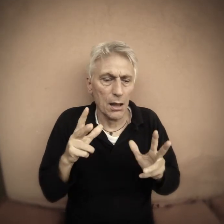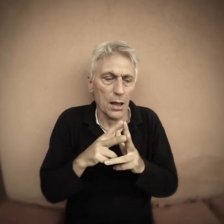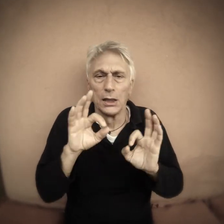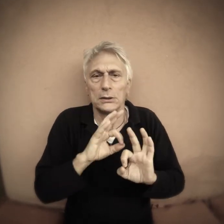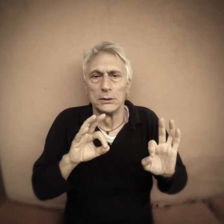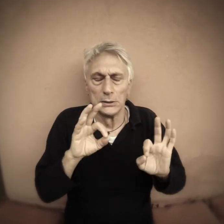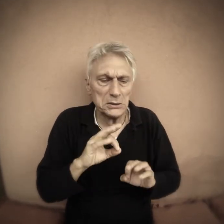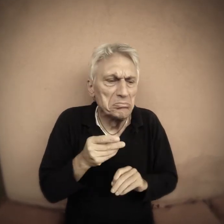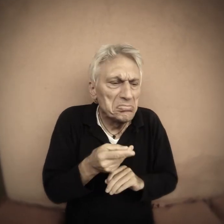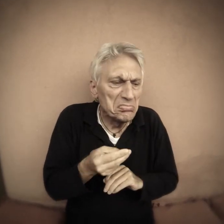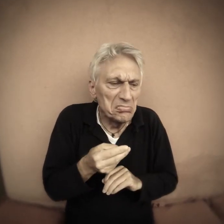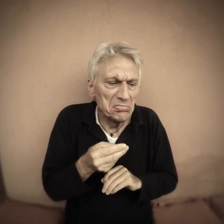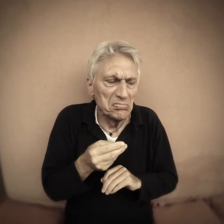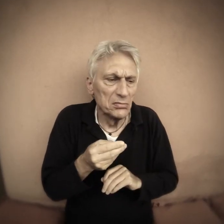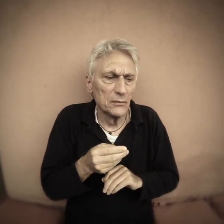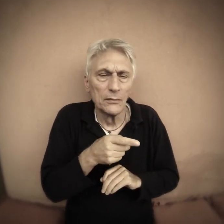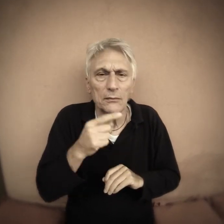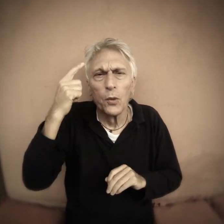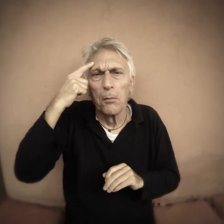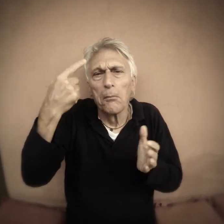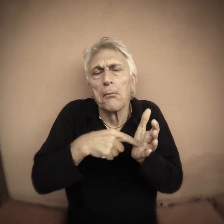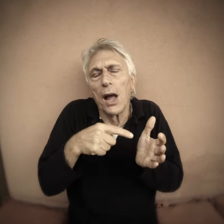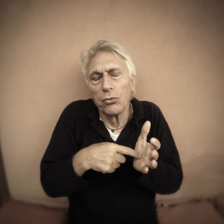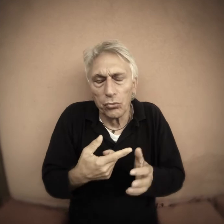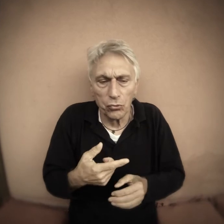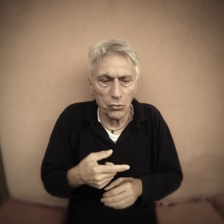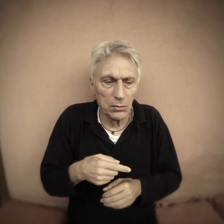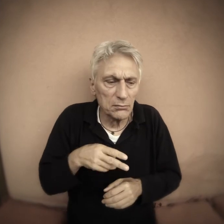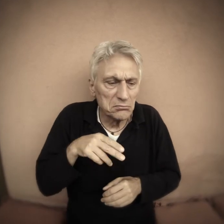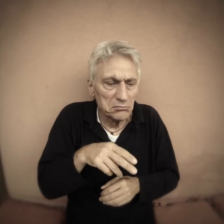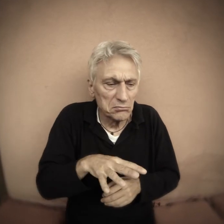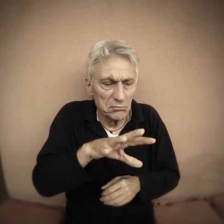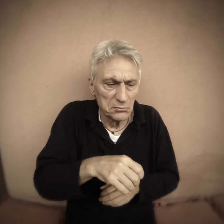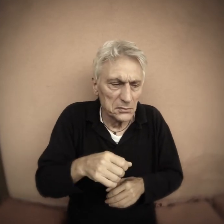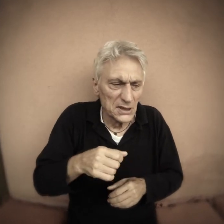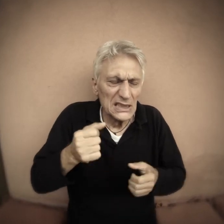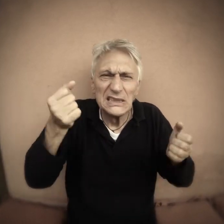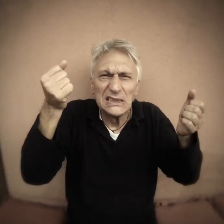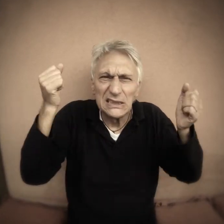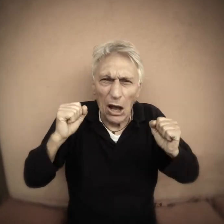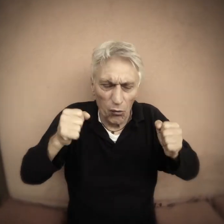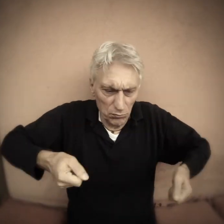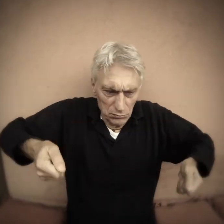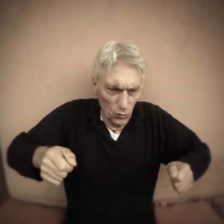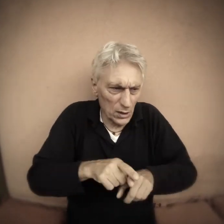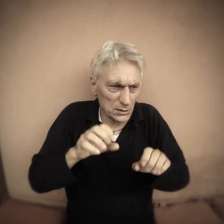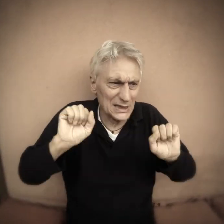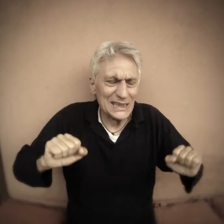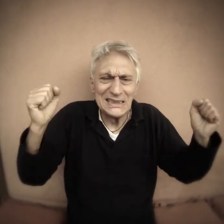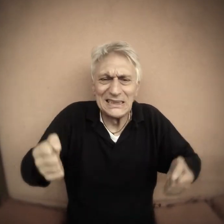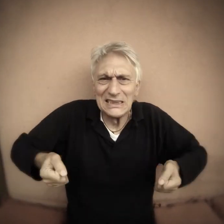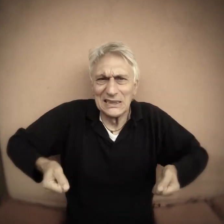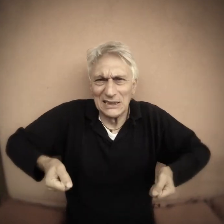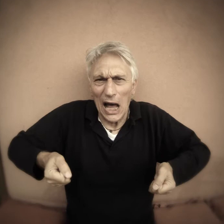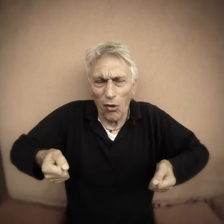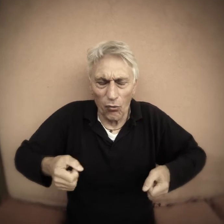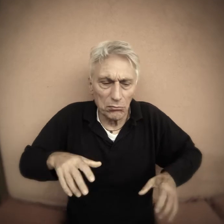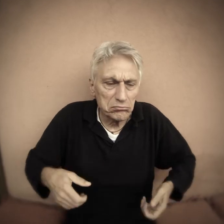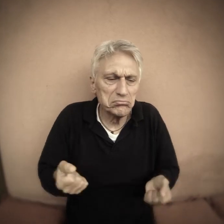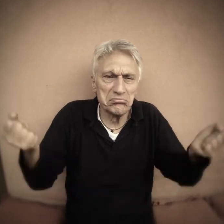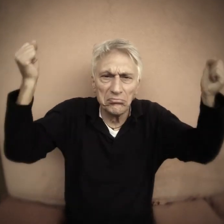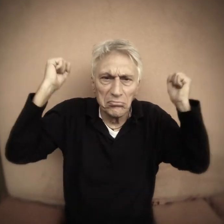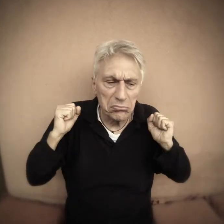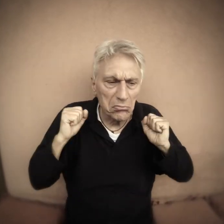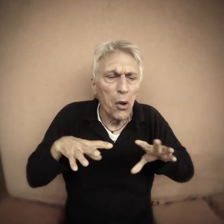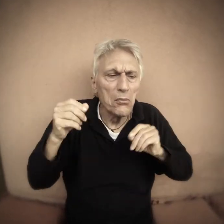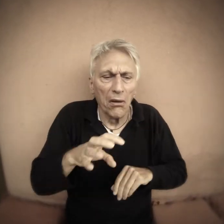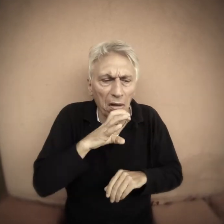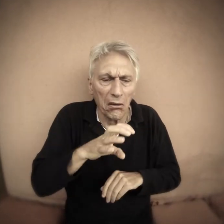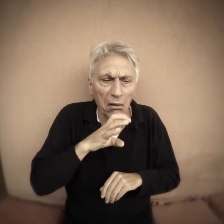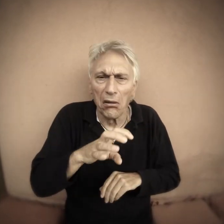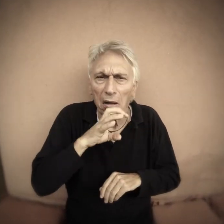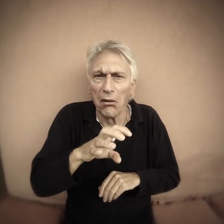no, do not quarrel, but there's a madman with a bag over his head laughing.